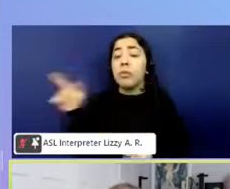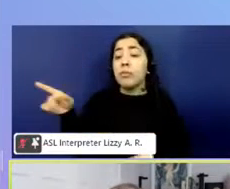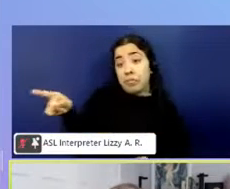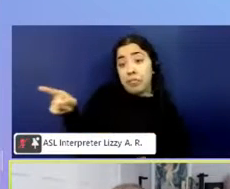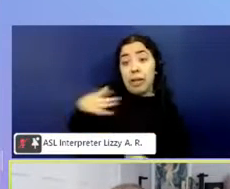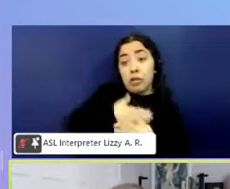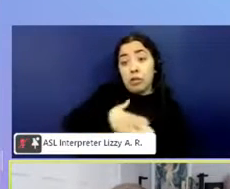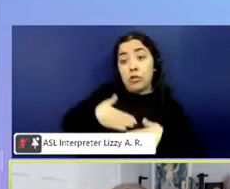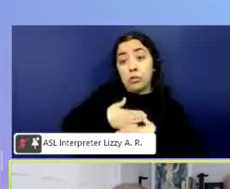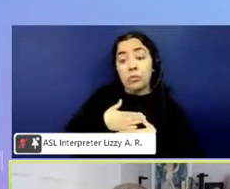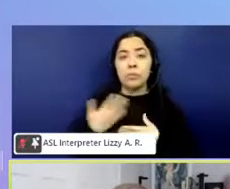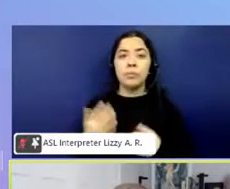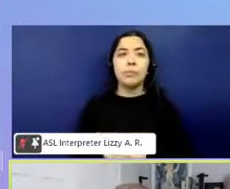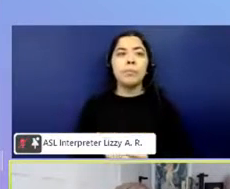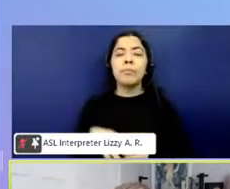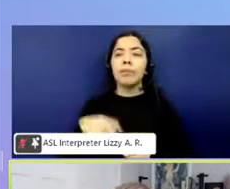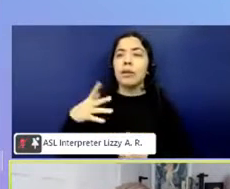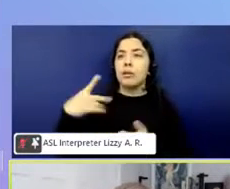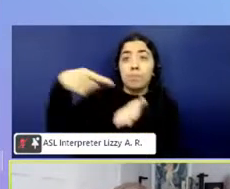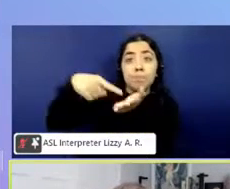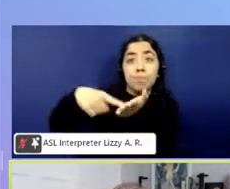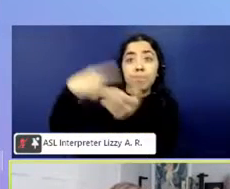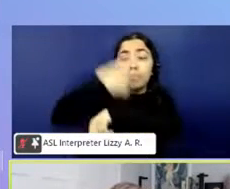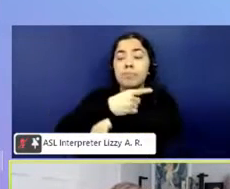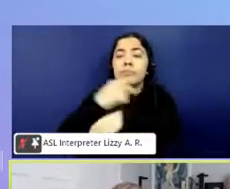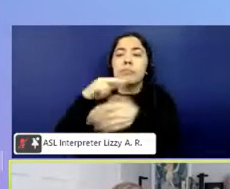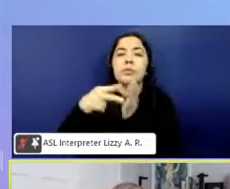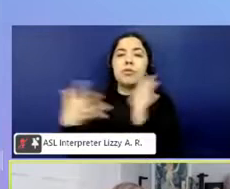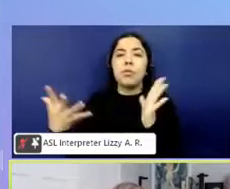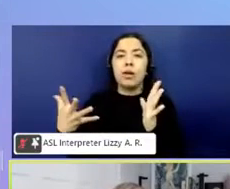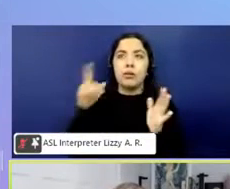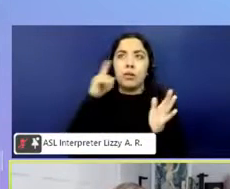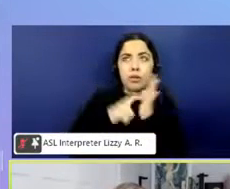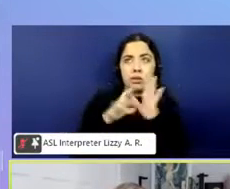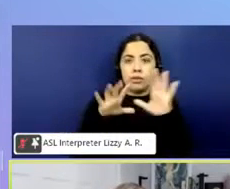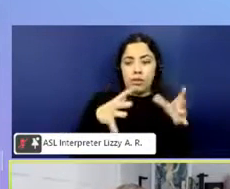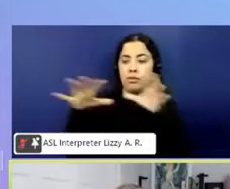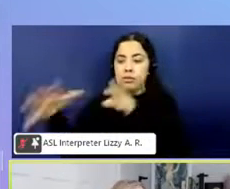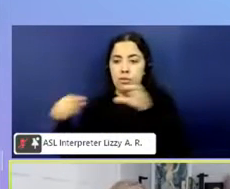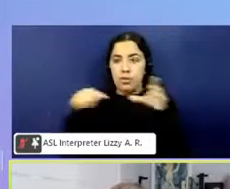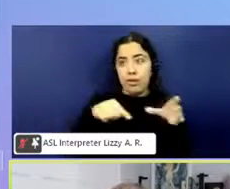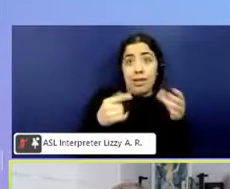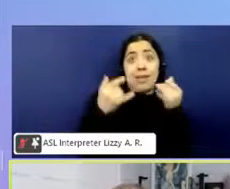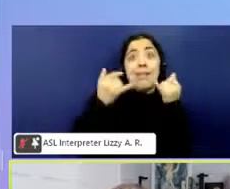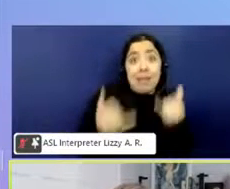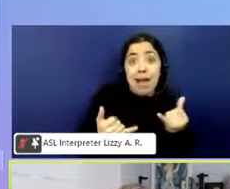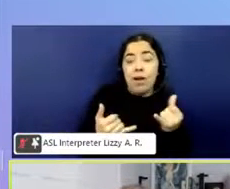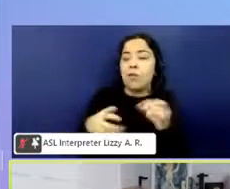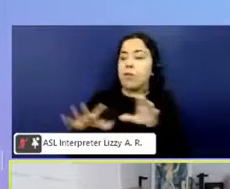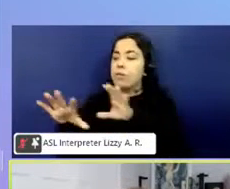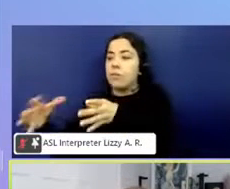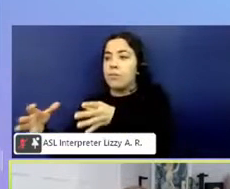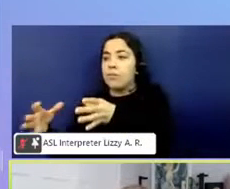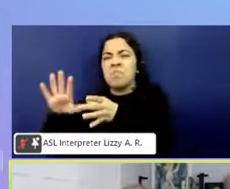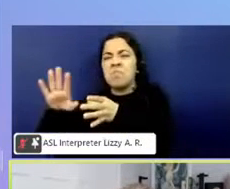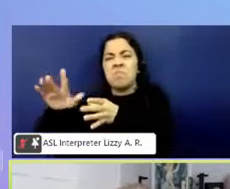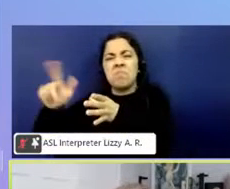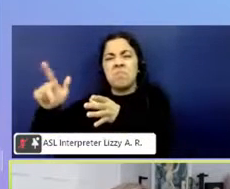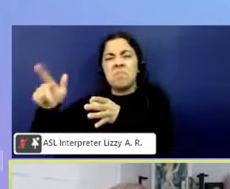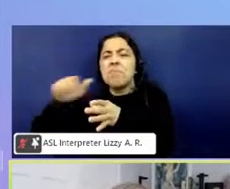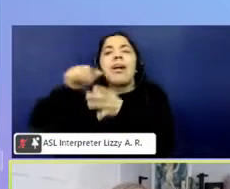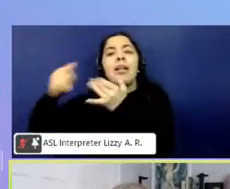and not now and so when someone says to them get it to me whenever that project gets deprioritized